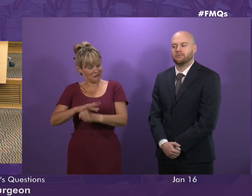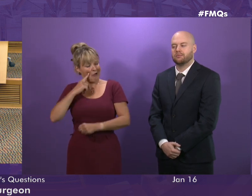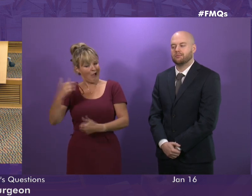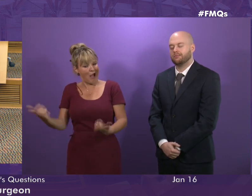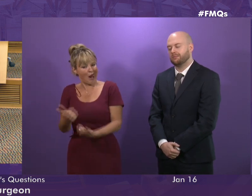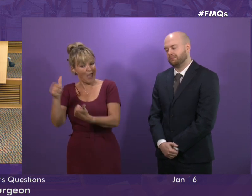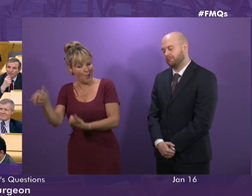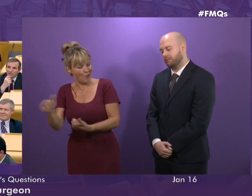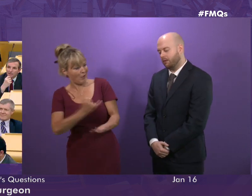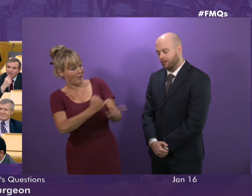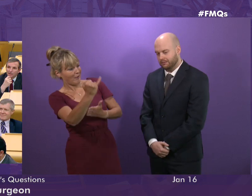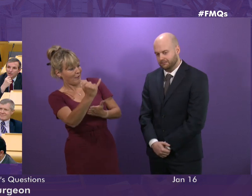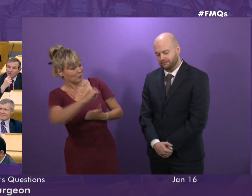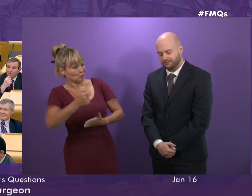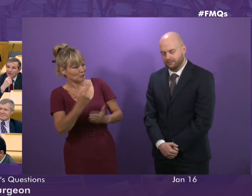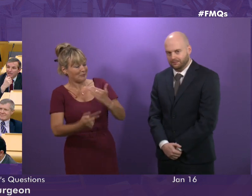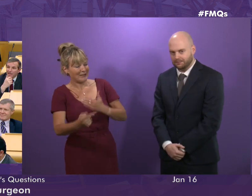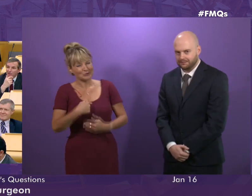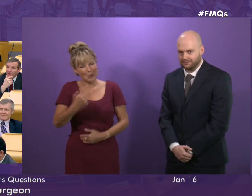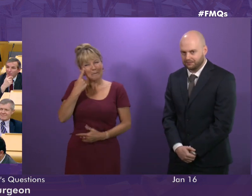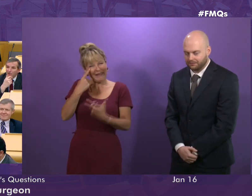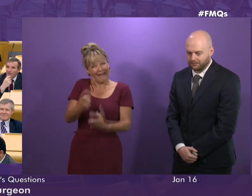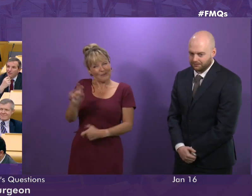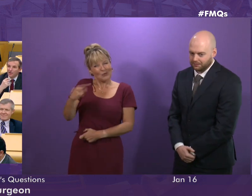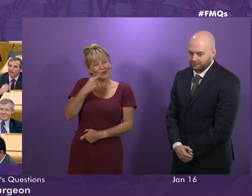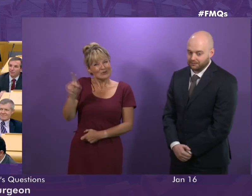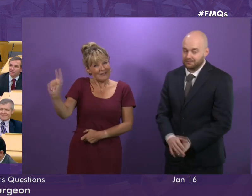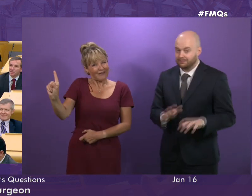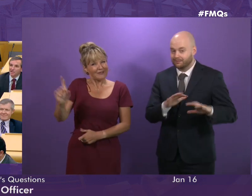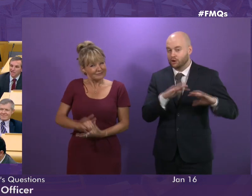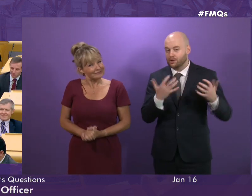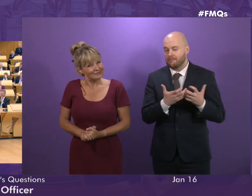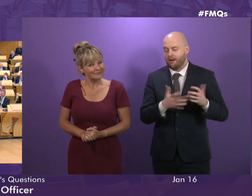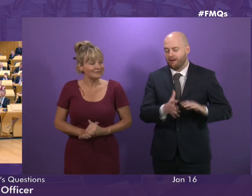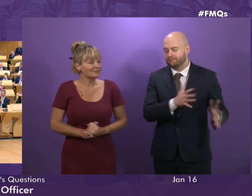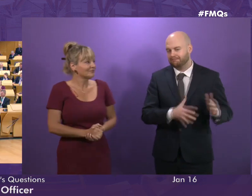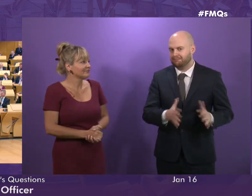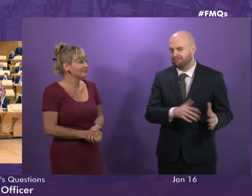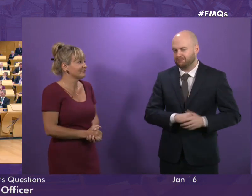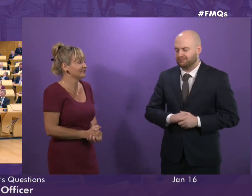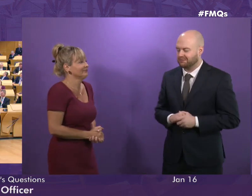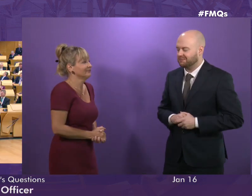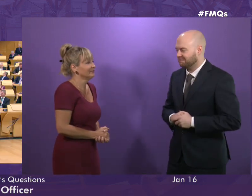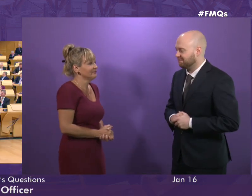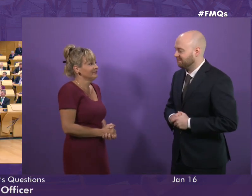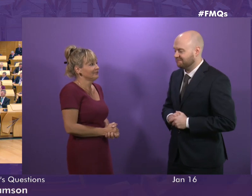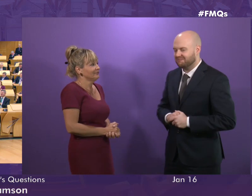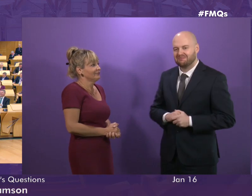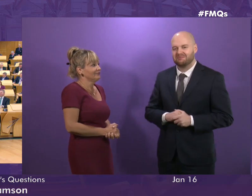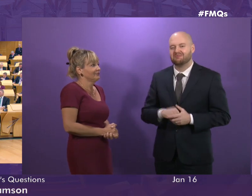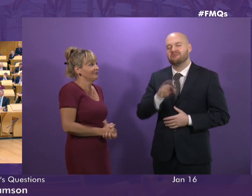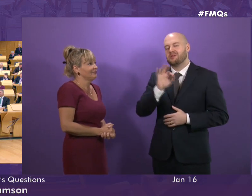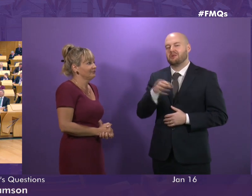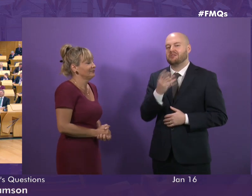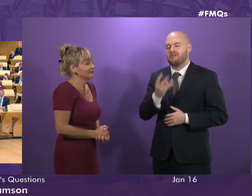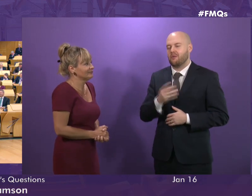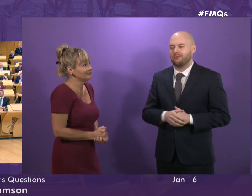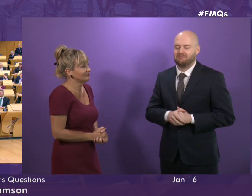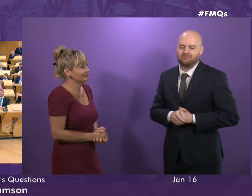they stand up to ask questions of that nature in the chamber.